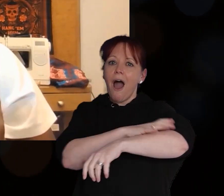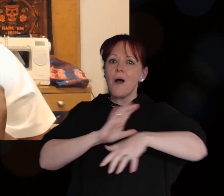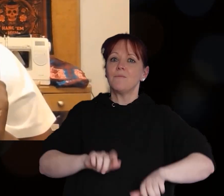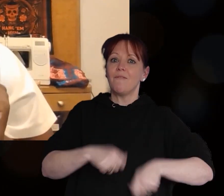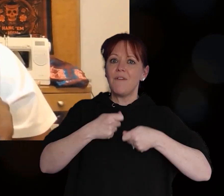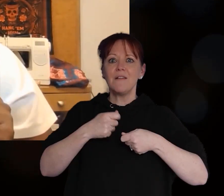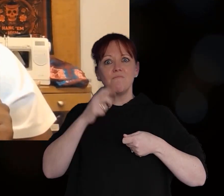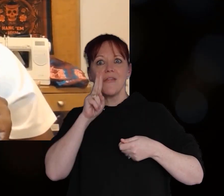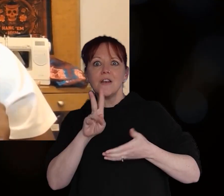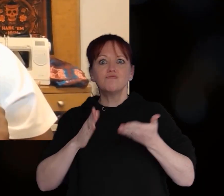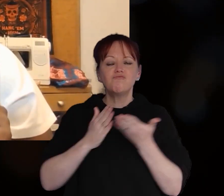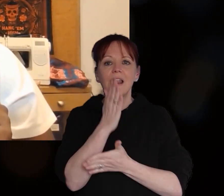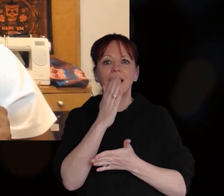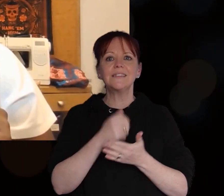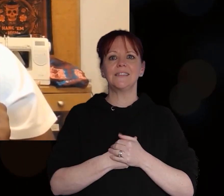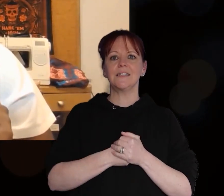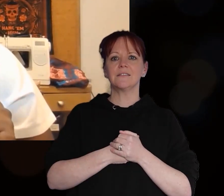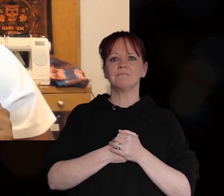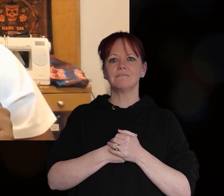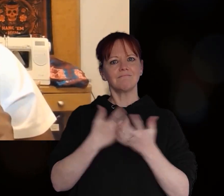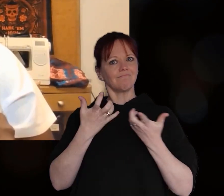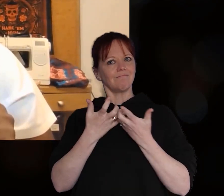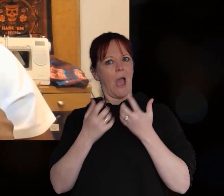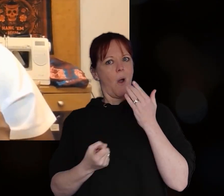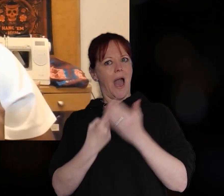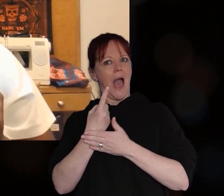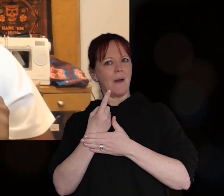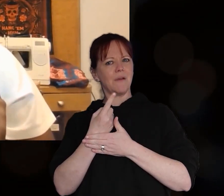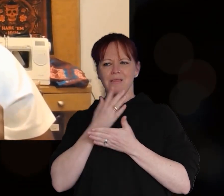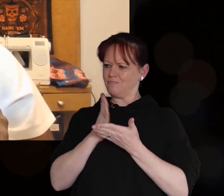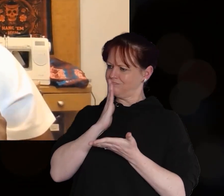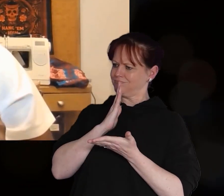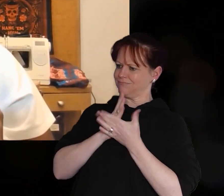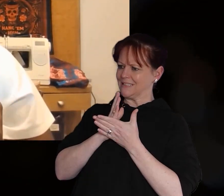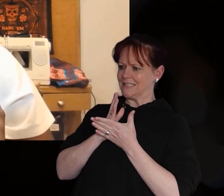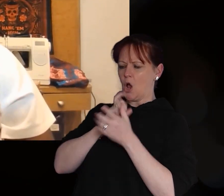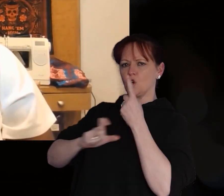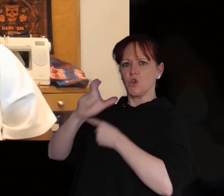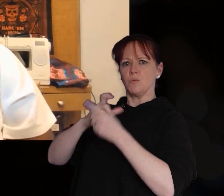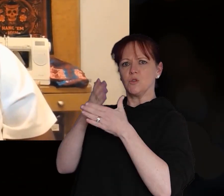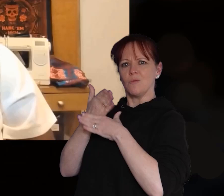It was through ongoing collaboration with the community, including specific consulting on art and animation